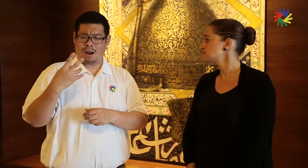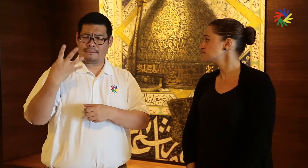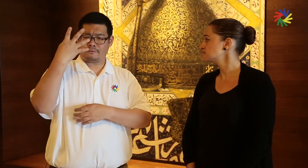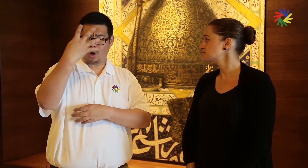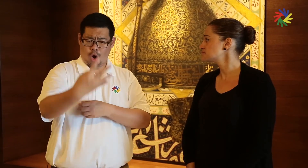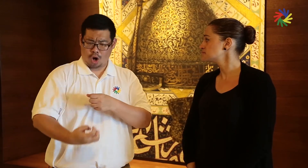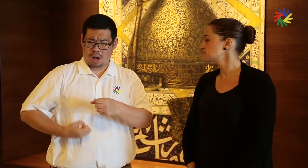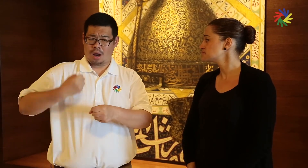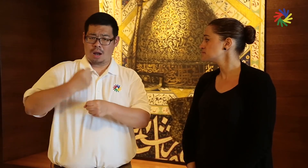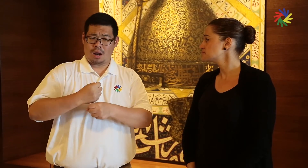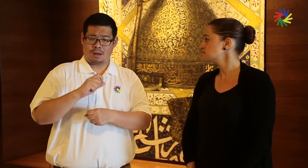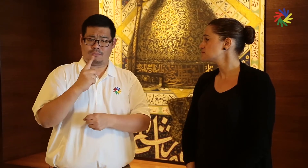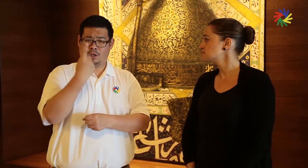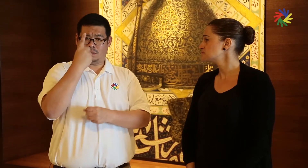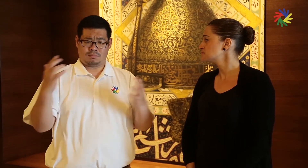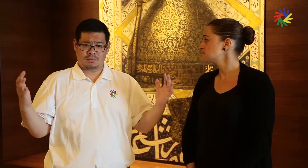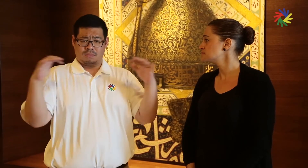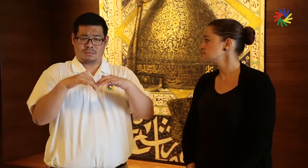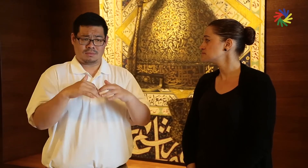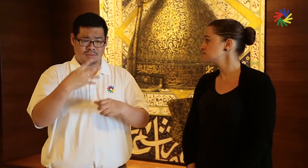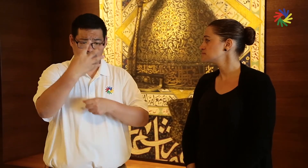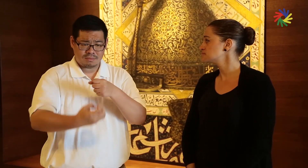Deaf athletes only have every 4 years to